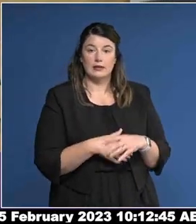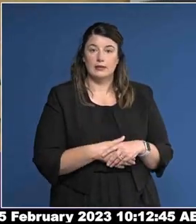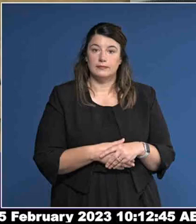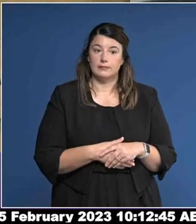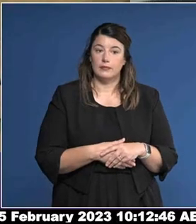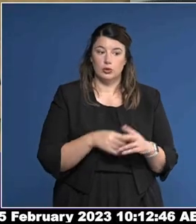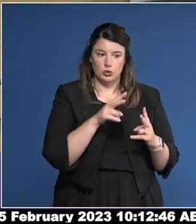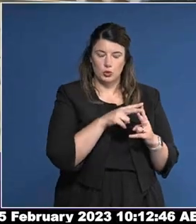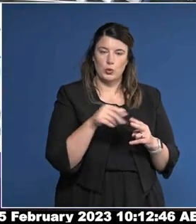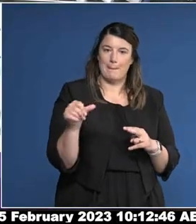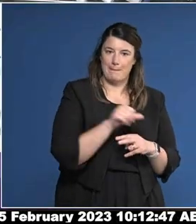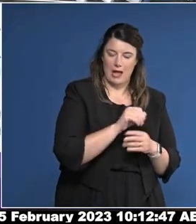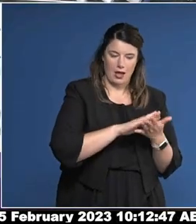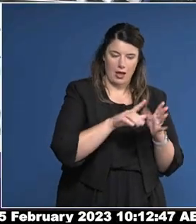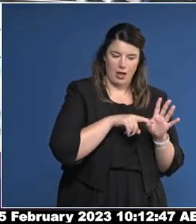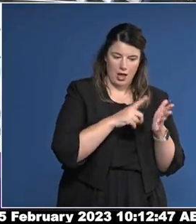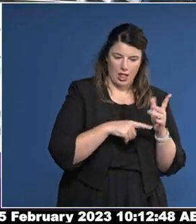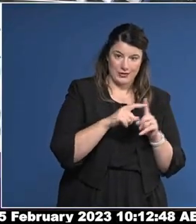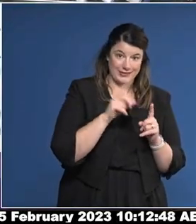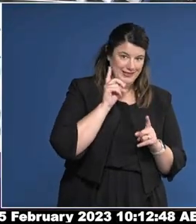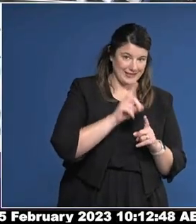Mr Hyland's rather swift return from yesterday.